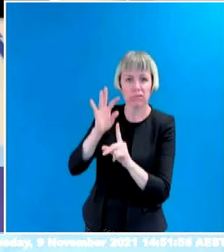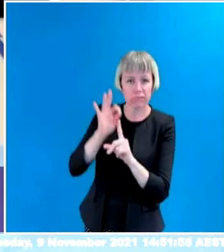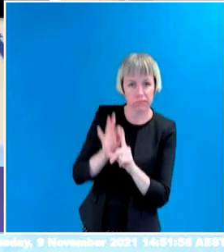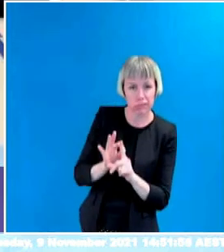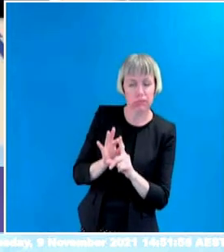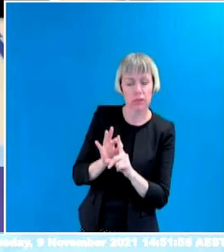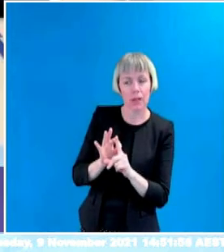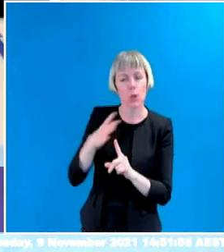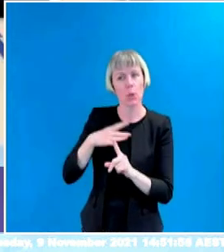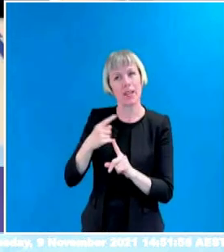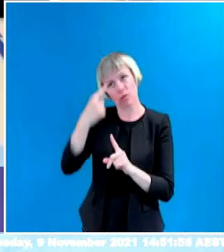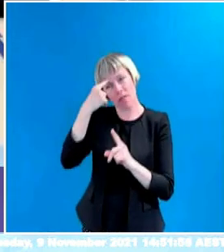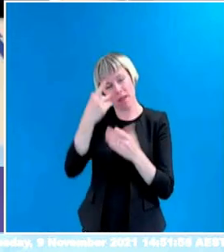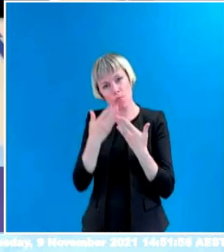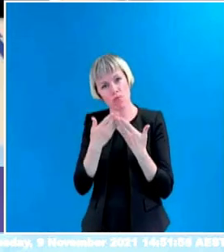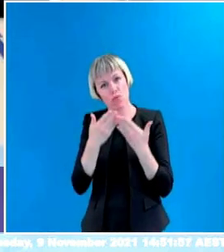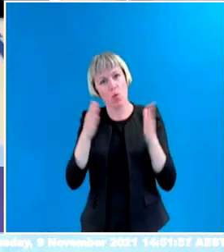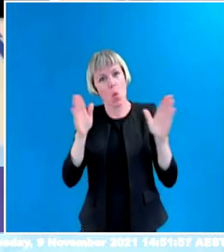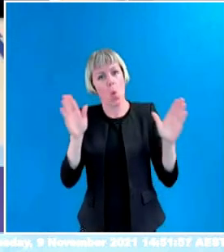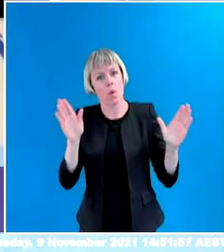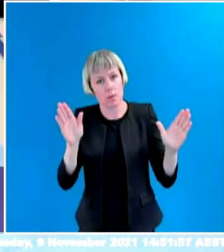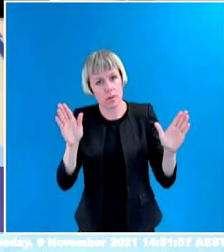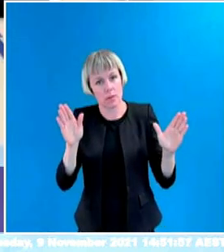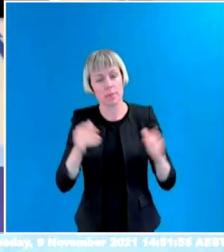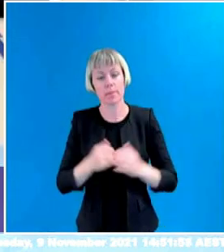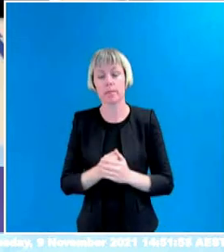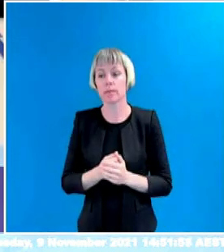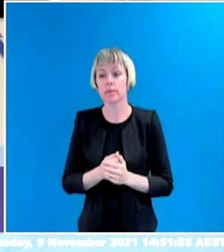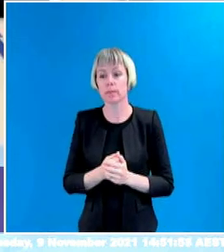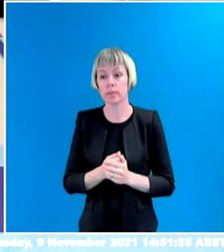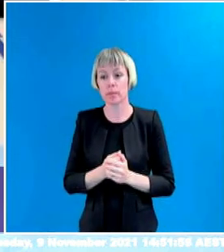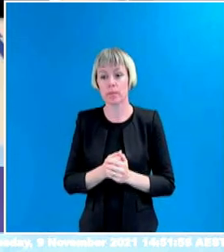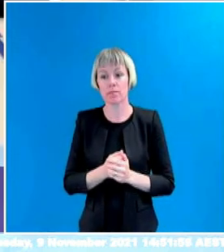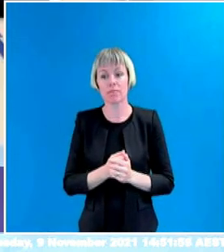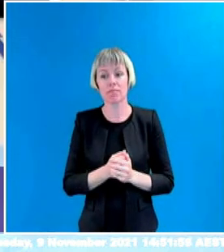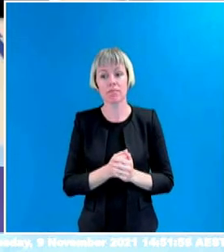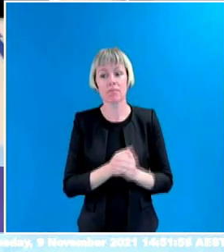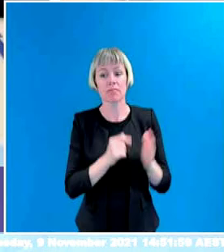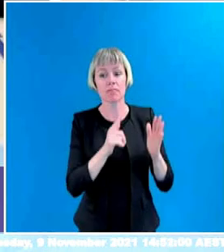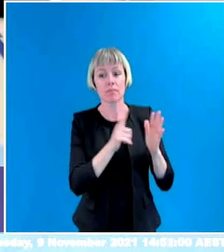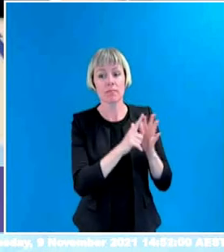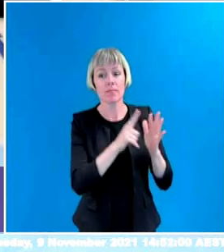So, both the ICESCR Committee and even our parliamentary Joint Committee on